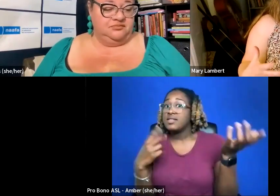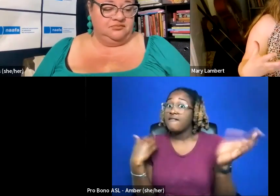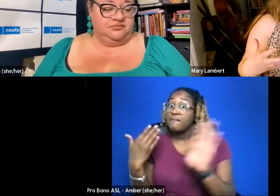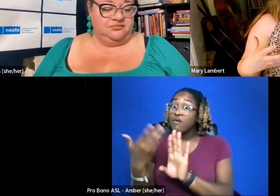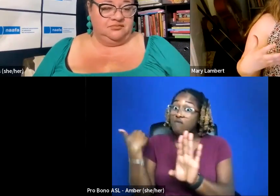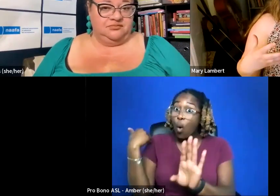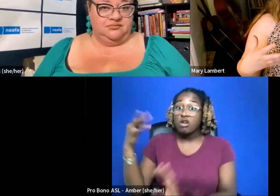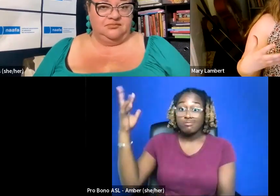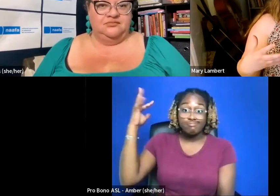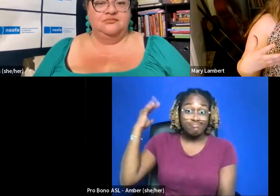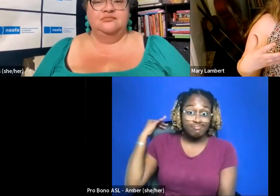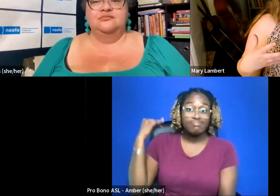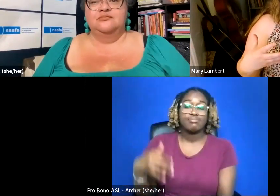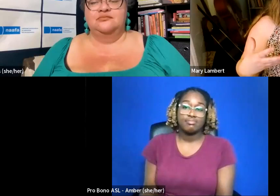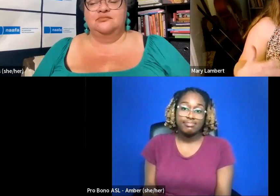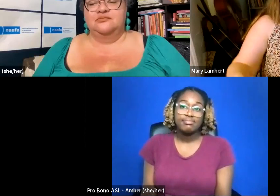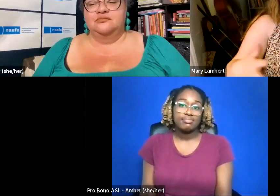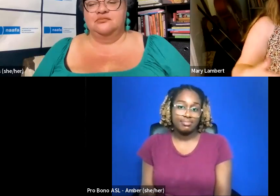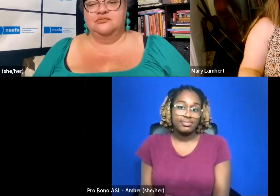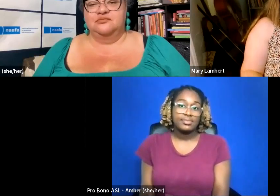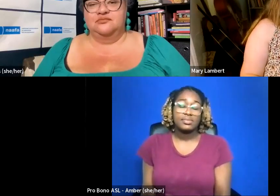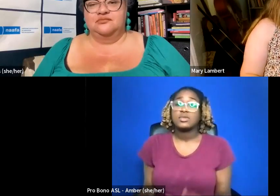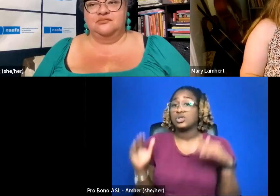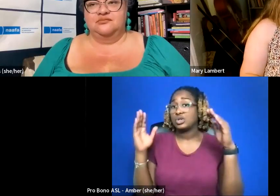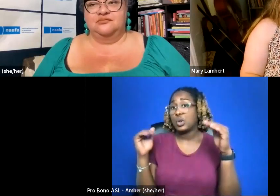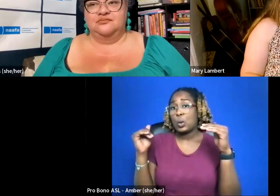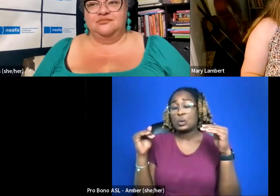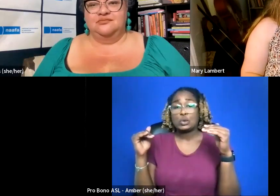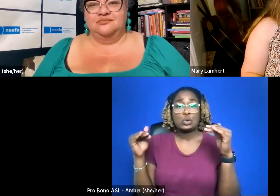And I, I just hope to propel this work in